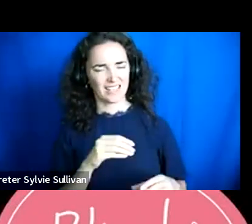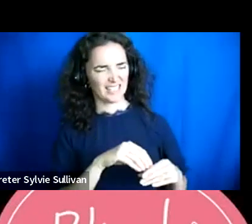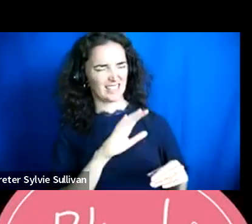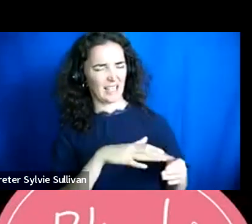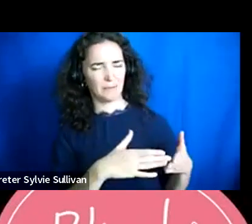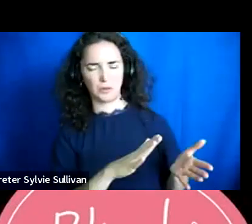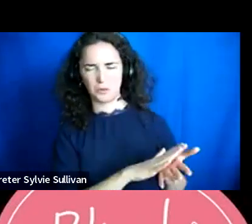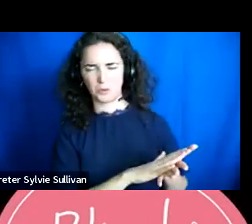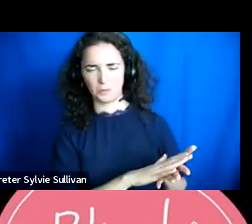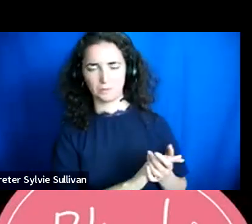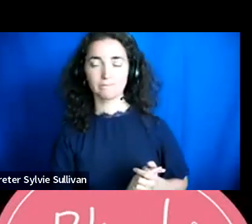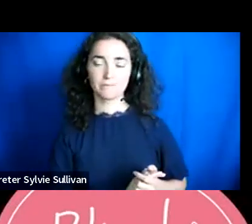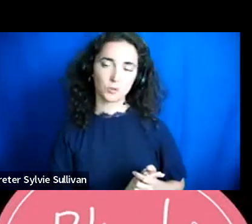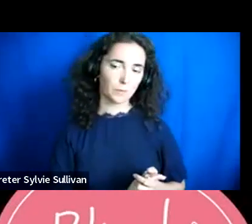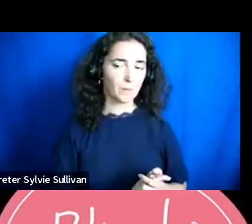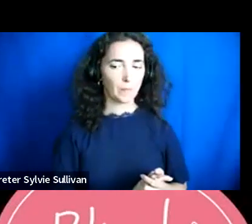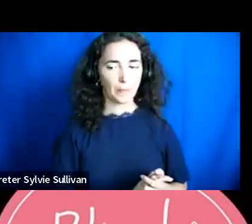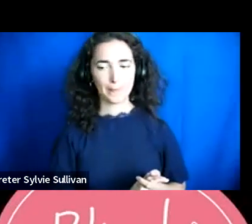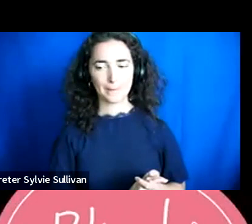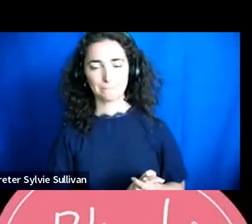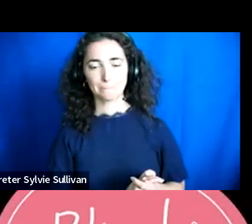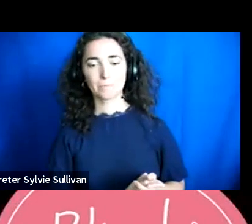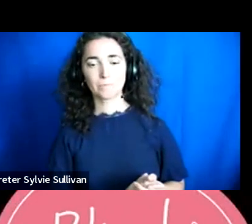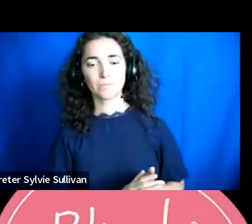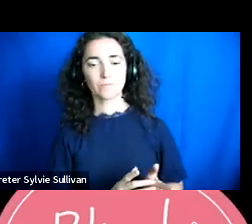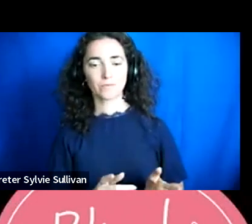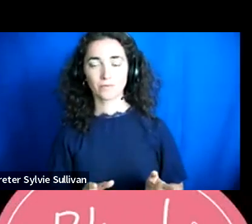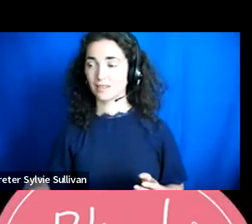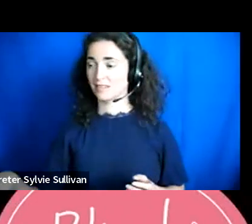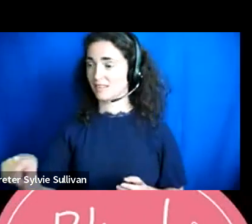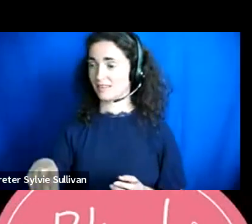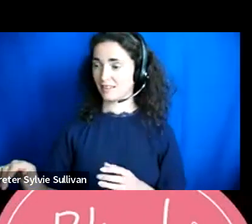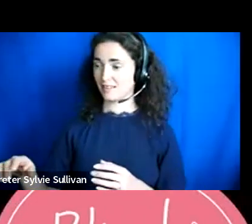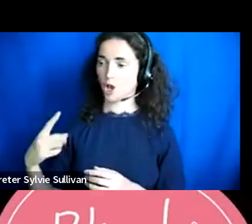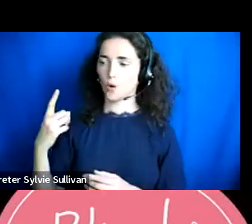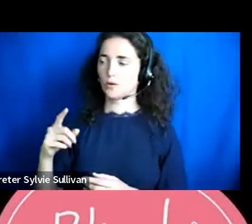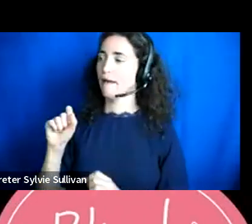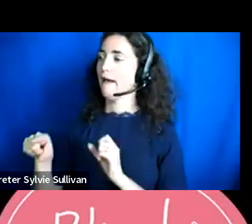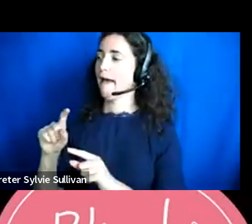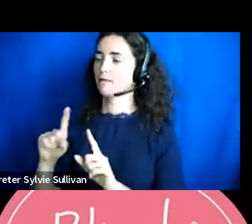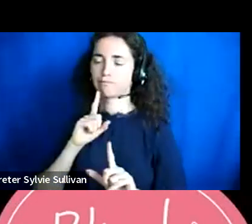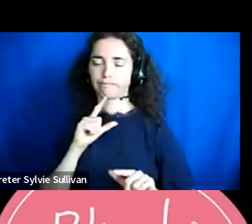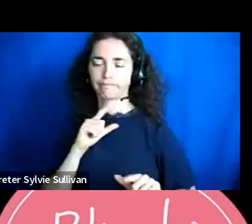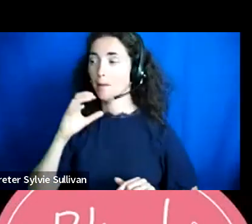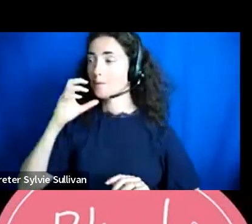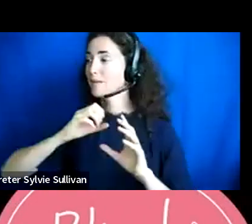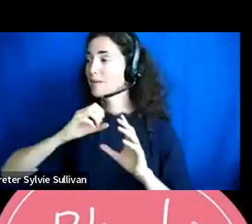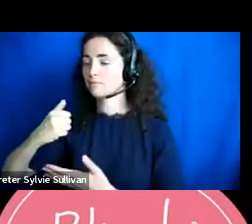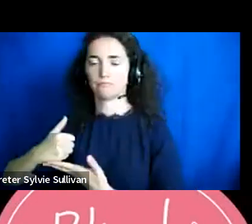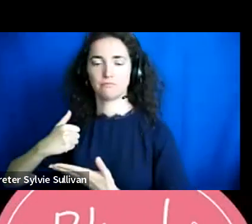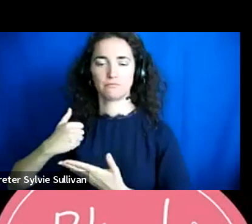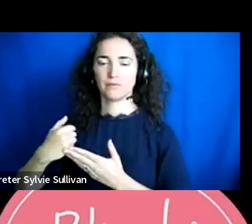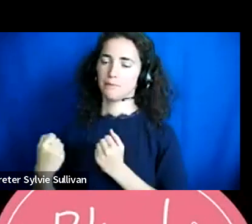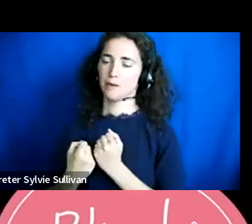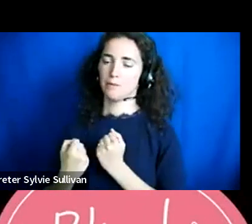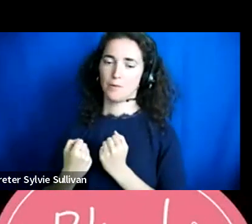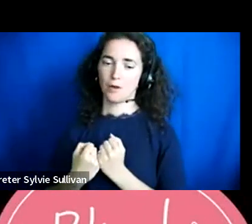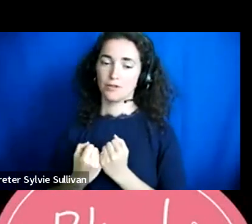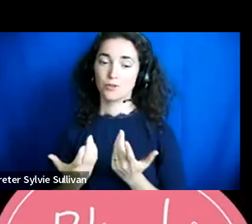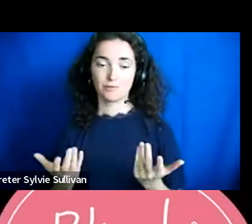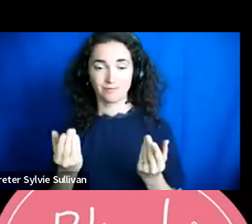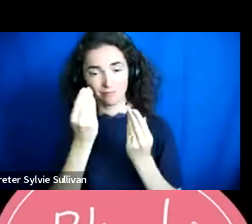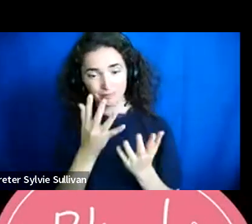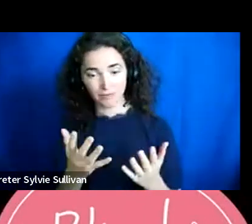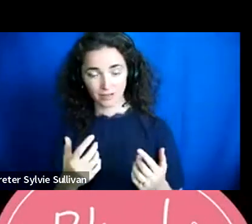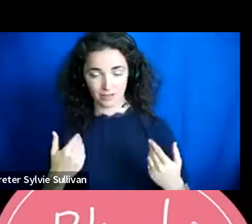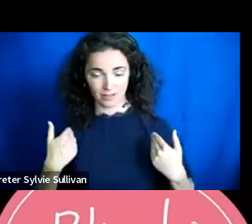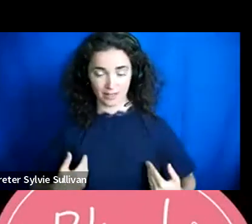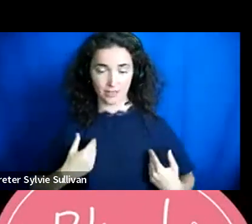So there they've always been there for us to answer any questions, and to fill in any gaps that we might have. and I would just like to say, from a parent standpoint.